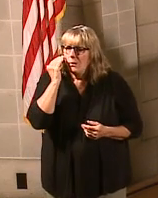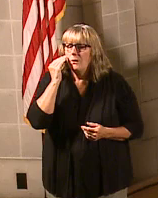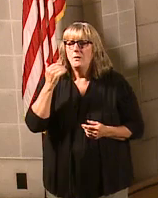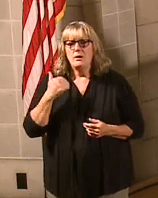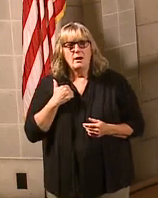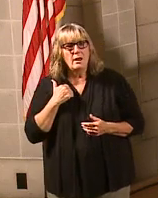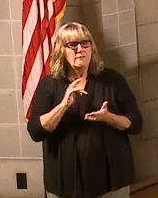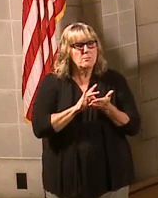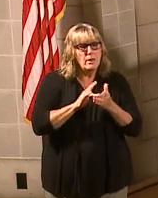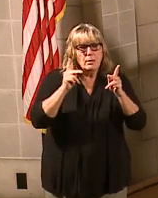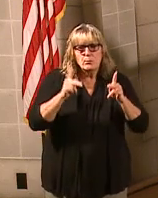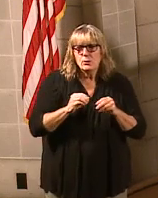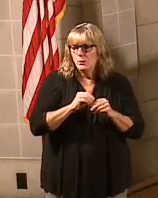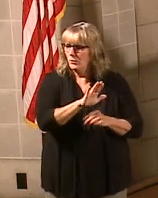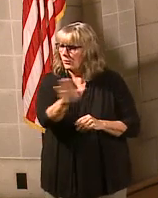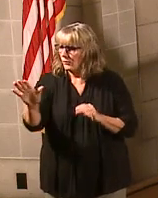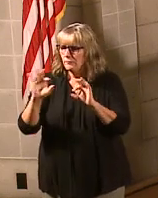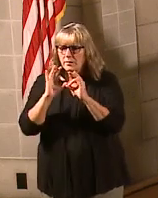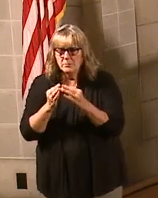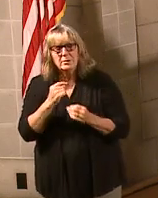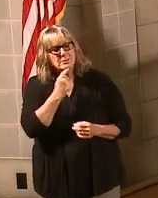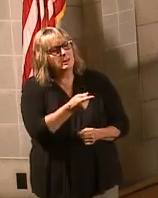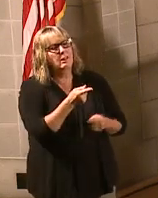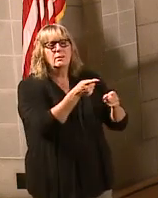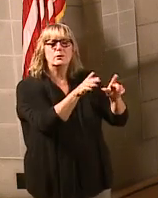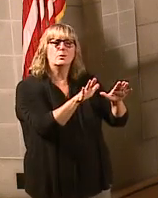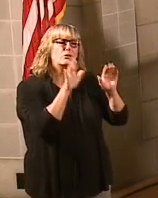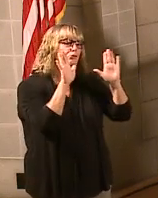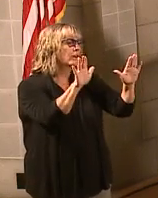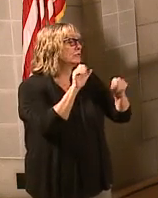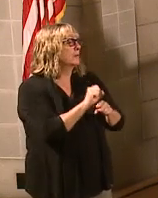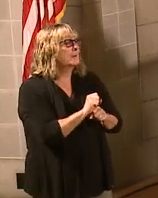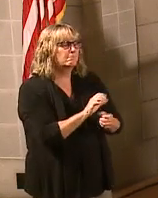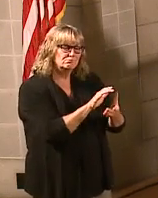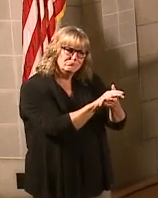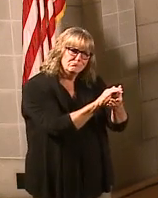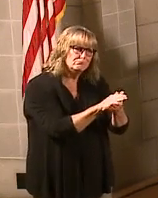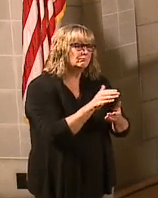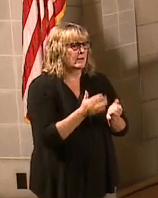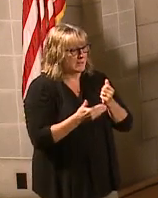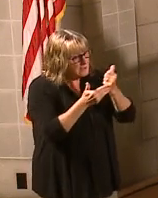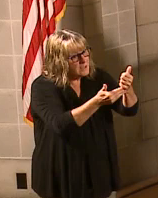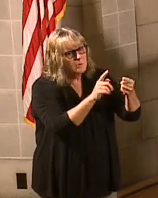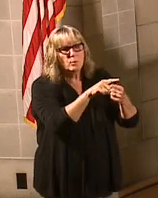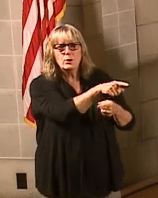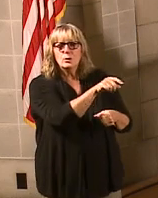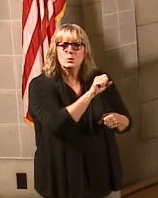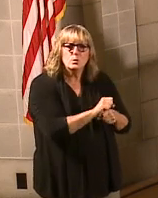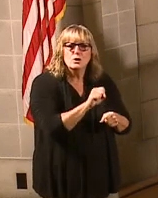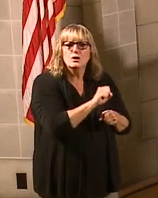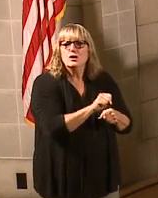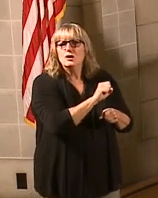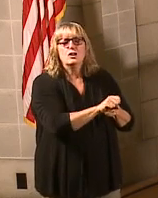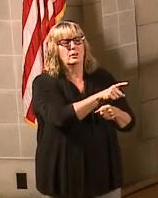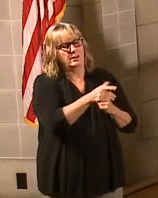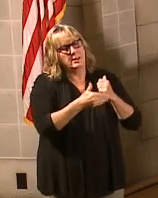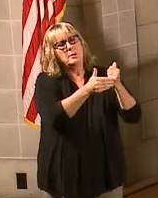MEDICAL STAFF IS TO BE KIND. I'M SURE MOST PEOPLE KNOW OR